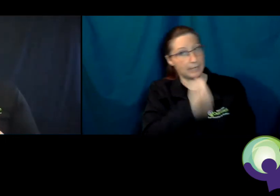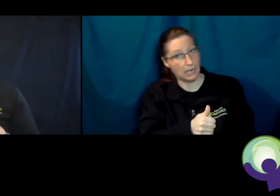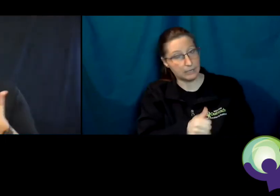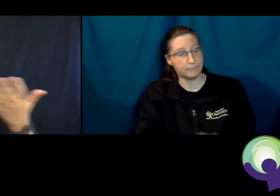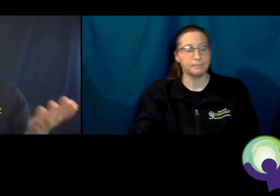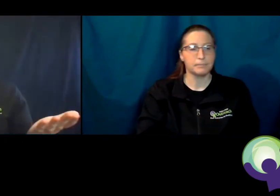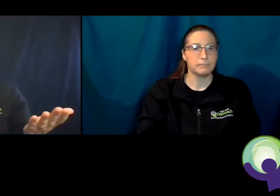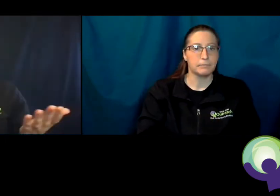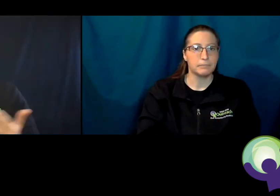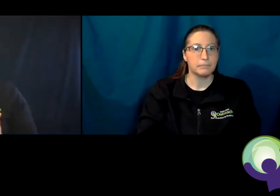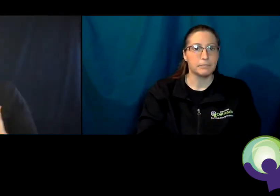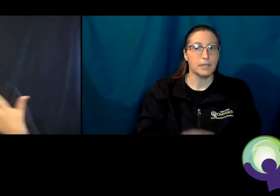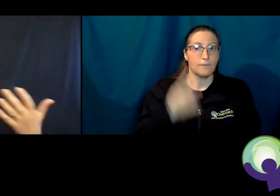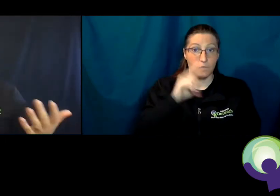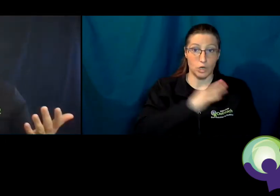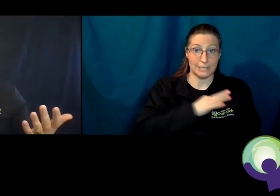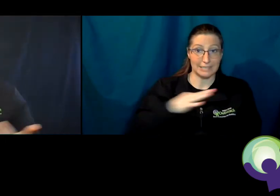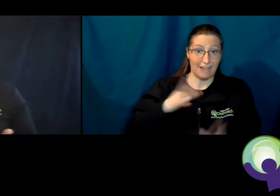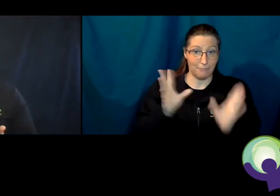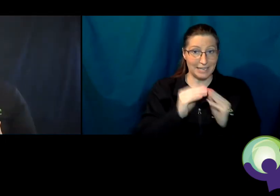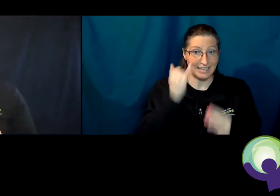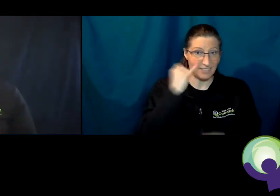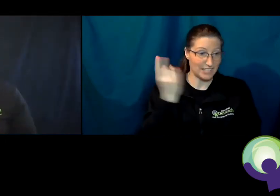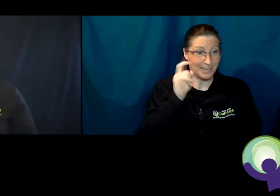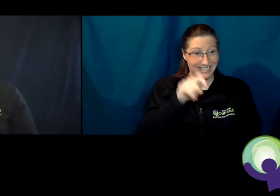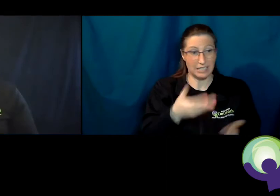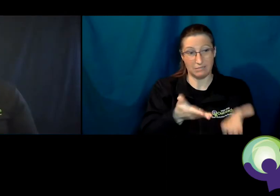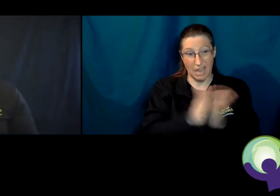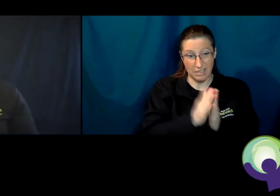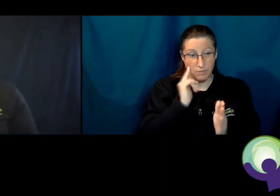at staff meetings if a employee would ask for accommodations is that something that